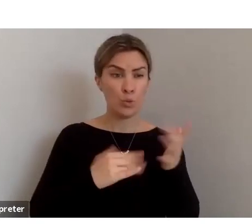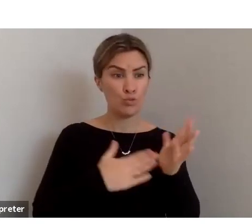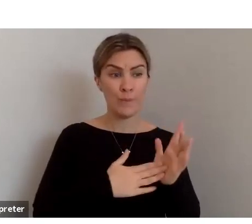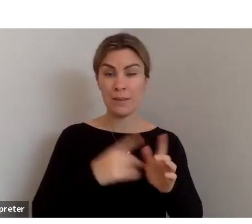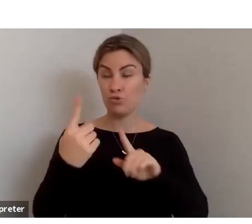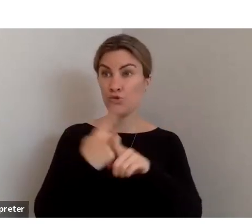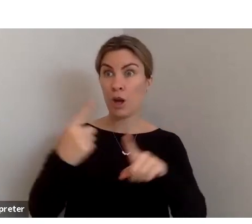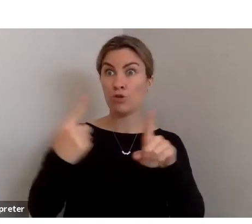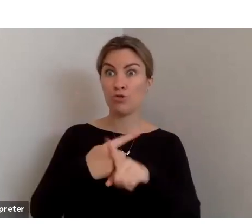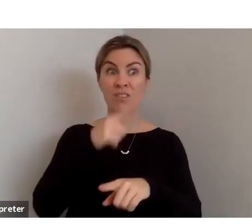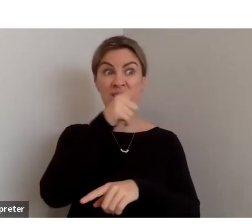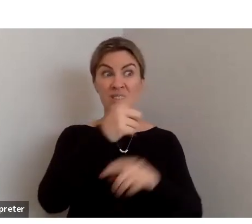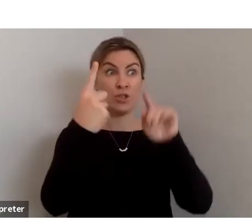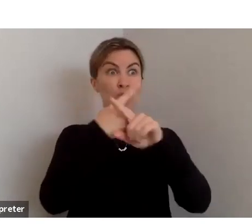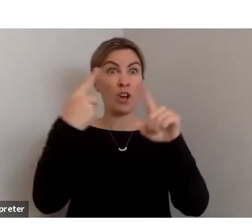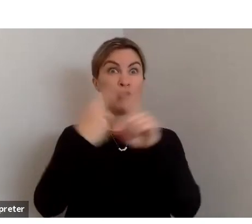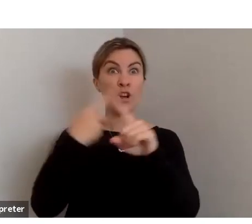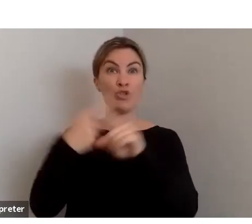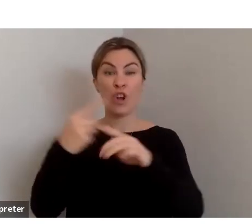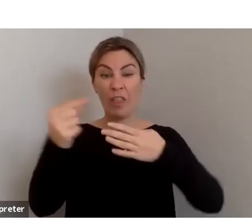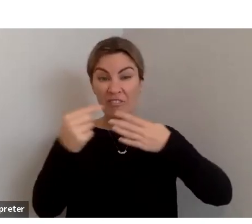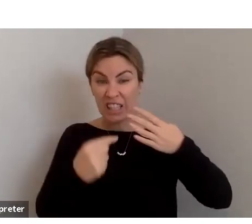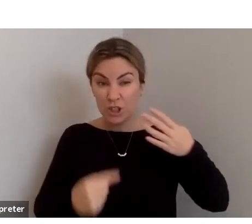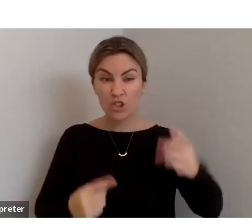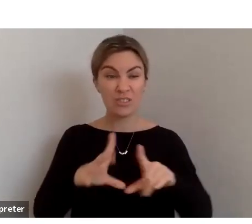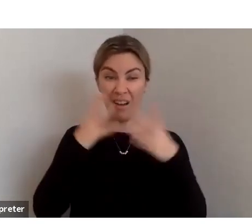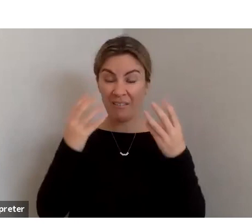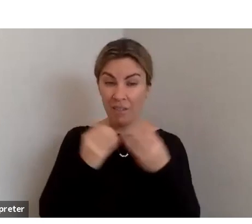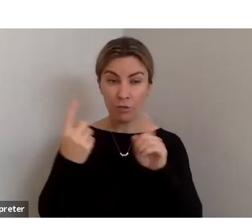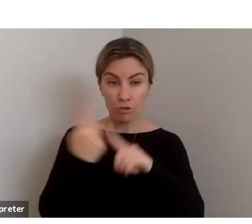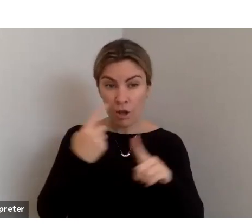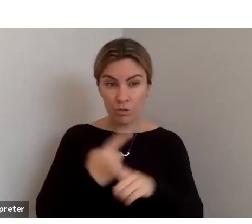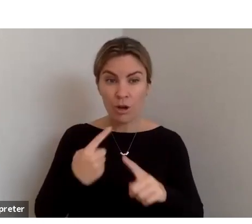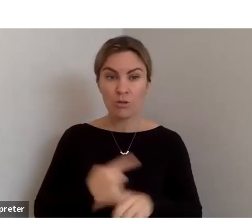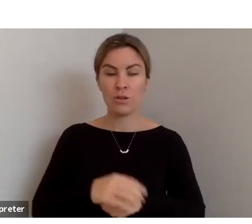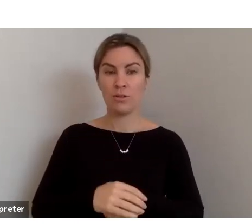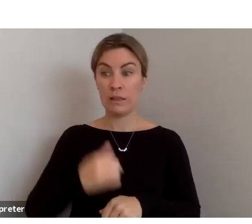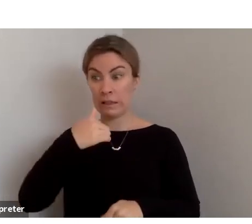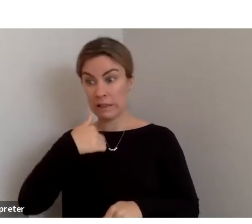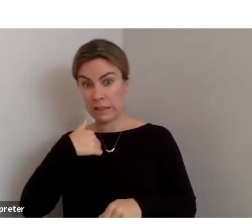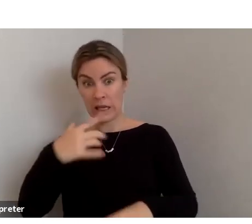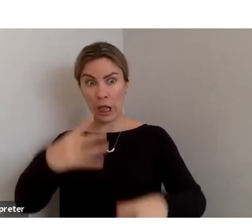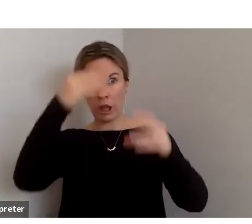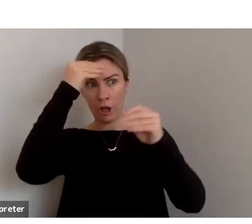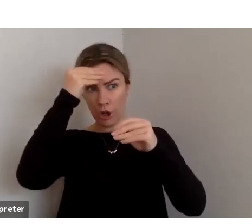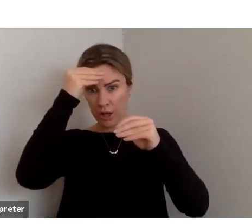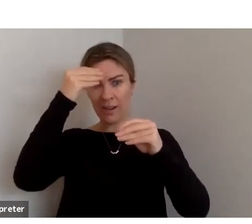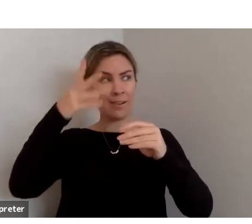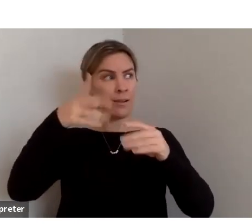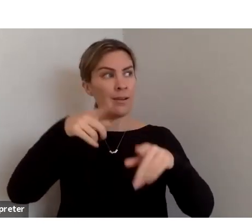changing things, and on your end you will be learning different things. You'll be trying given things.